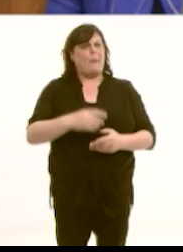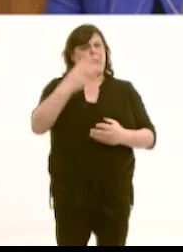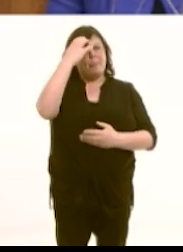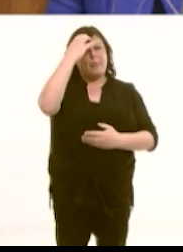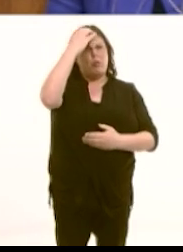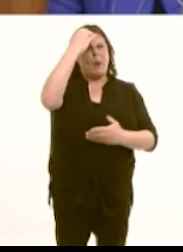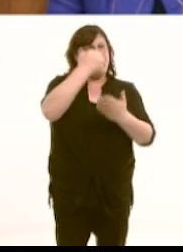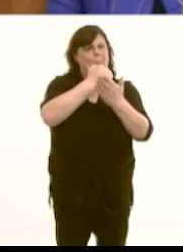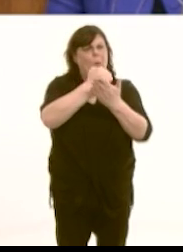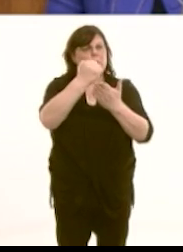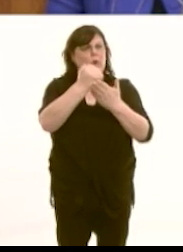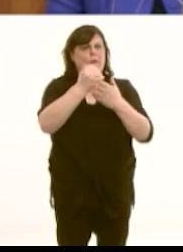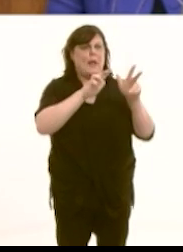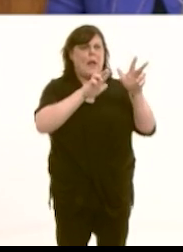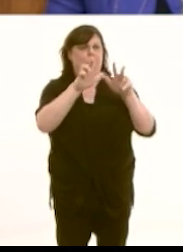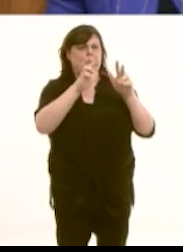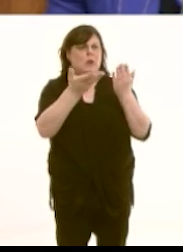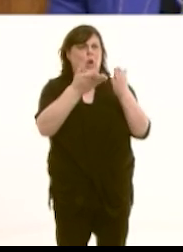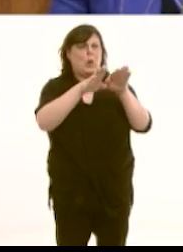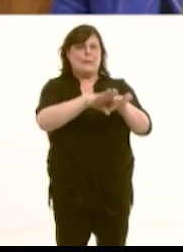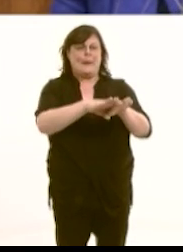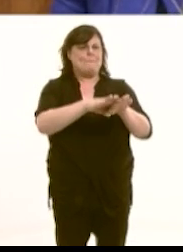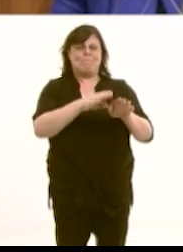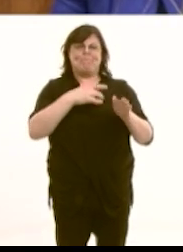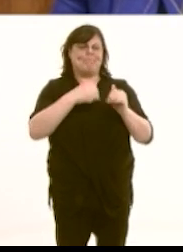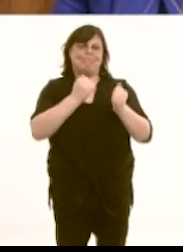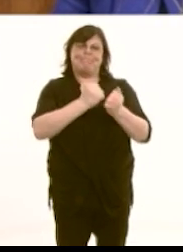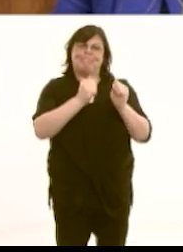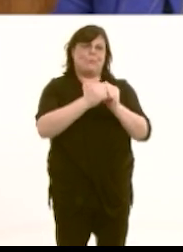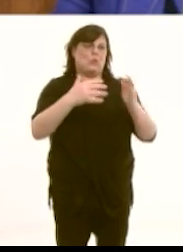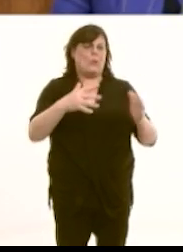at Aberystwyth. Aberystwyth is an extremely important town for mid Wales.